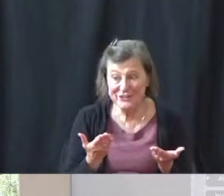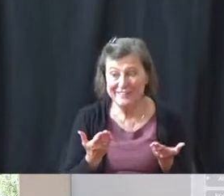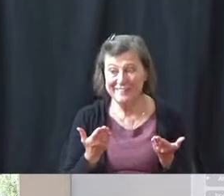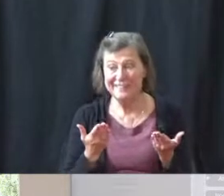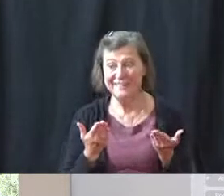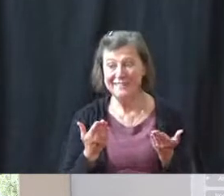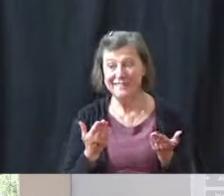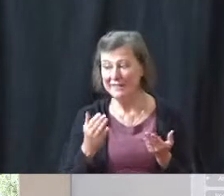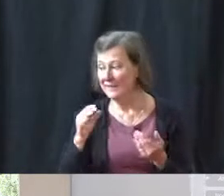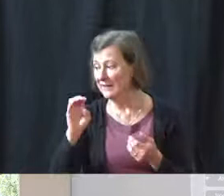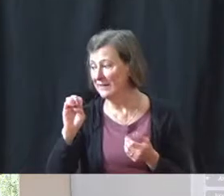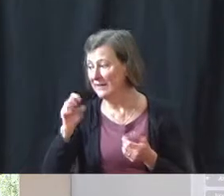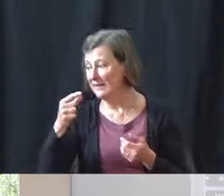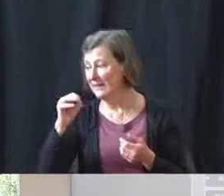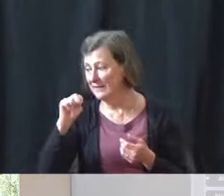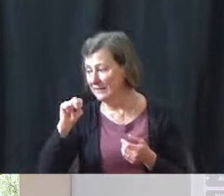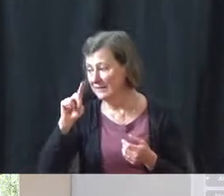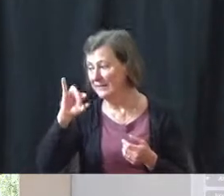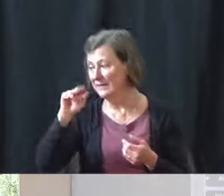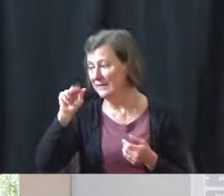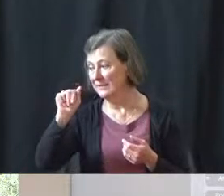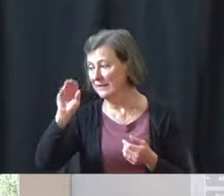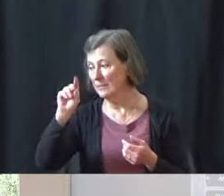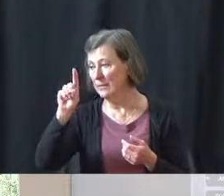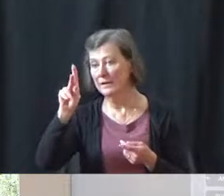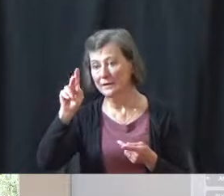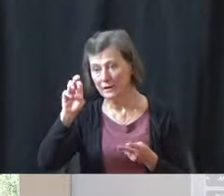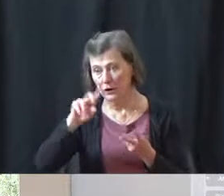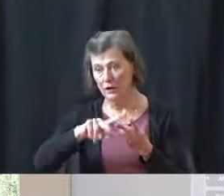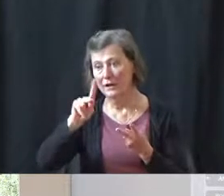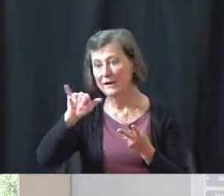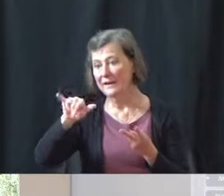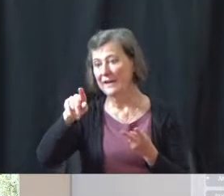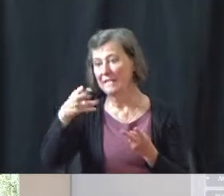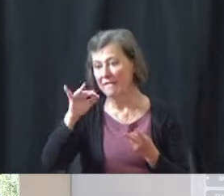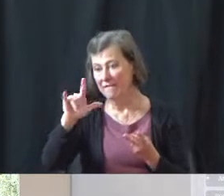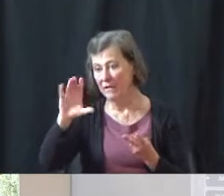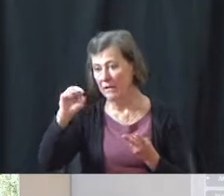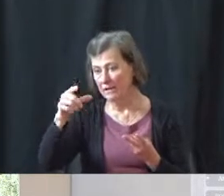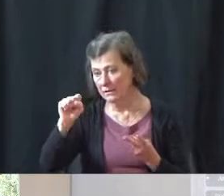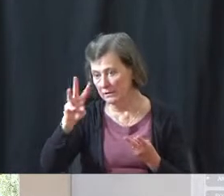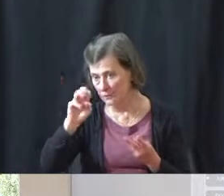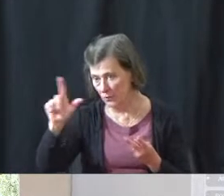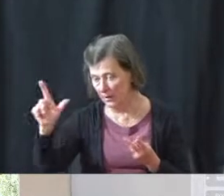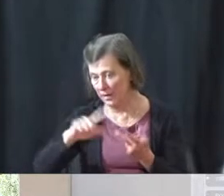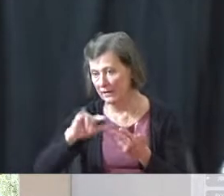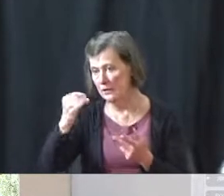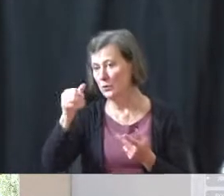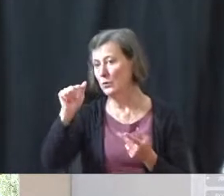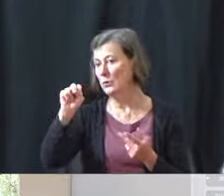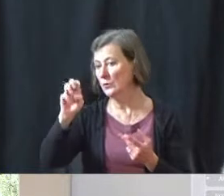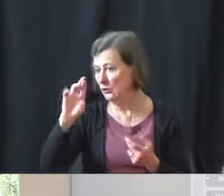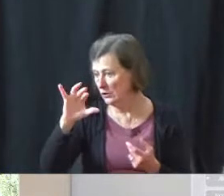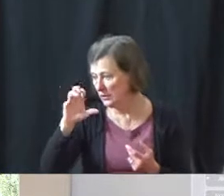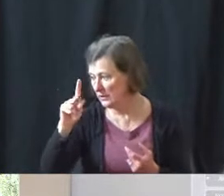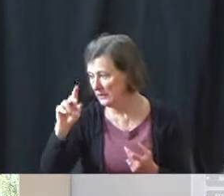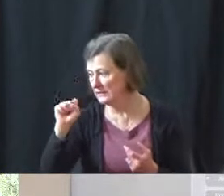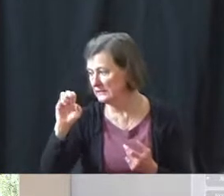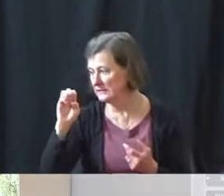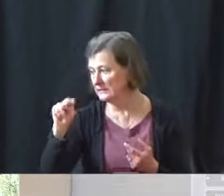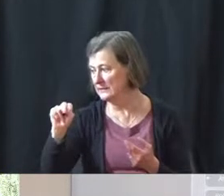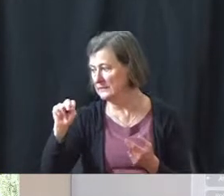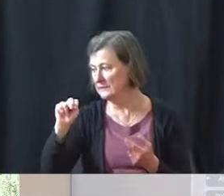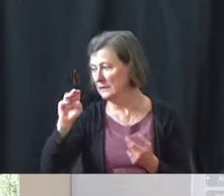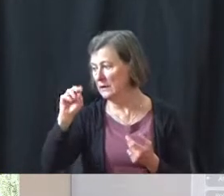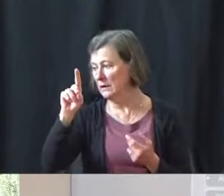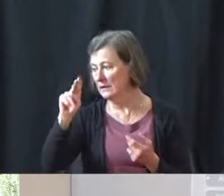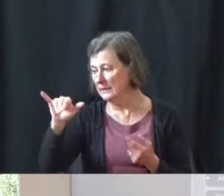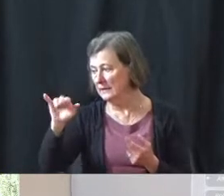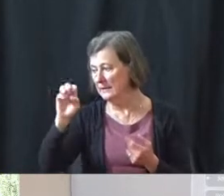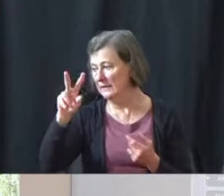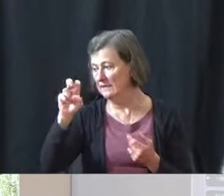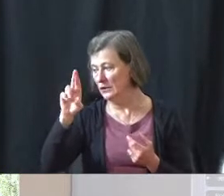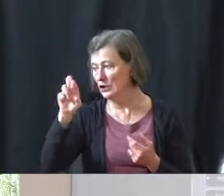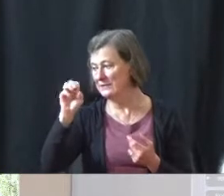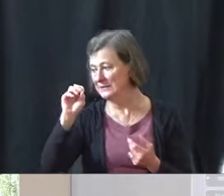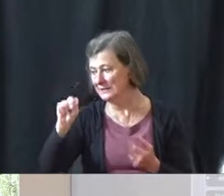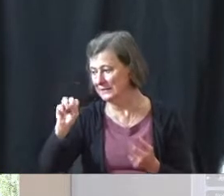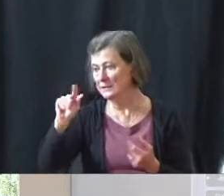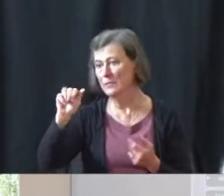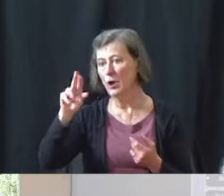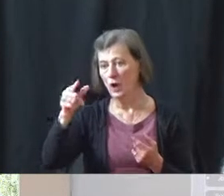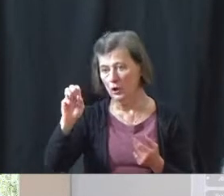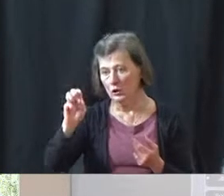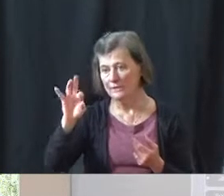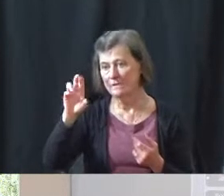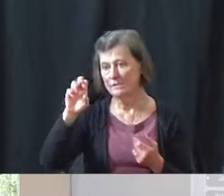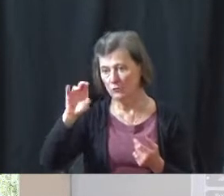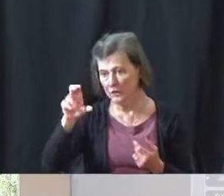Egon and Diana Bodtker, Kay and Phil Cogswell, Joan Erickson, Oddny Everson, Marge French,